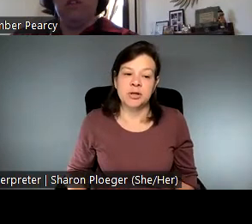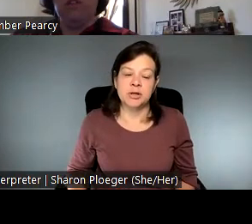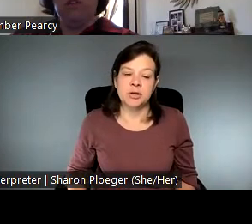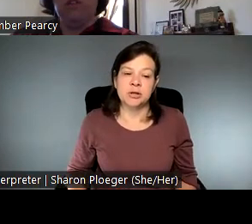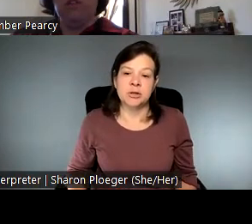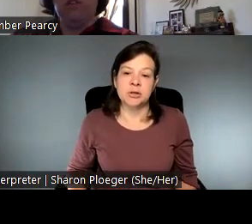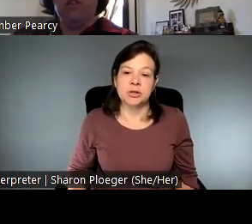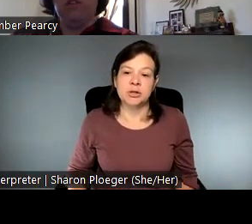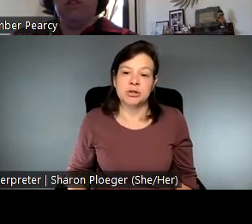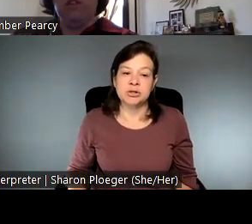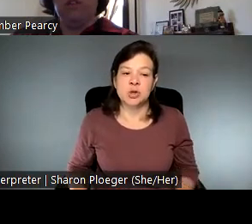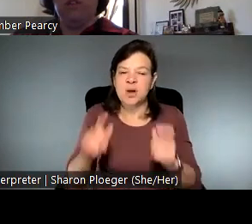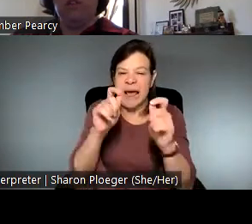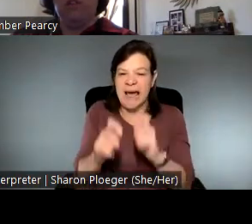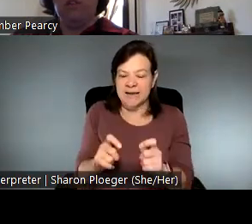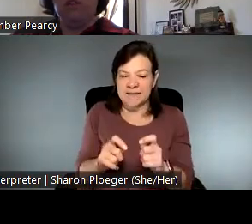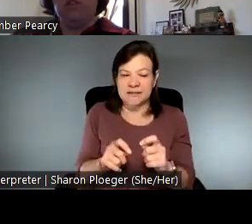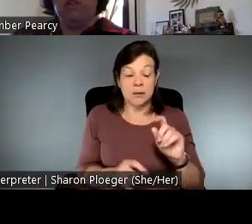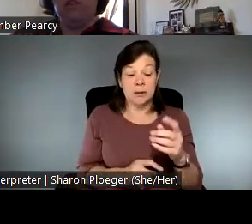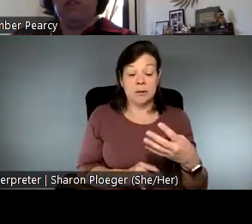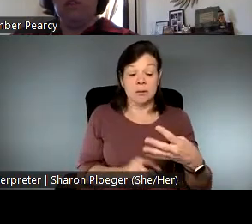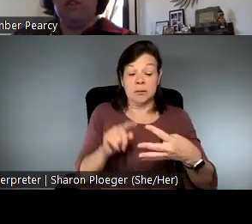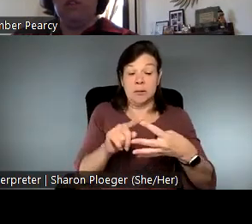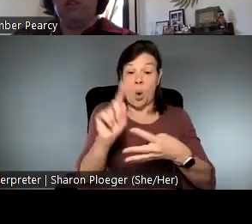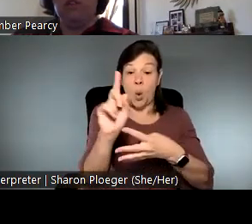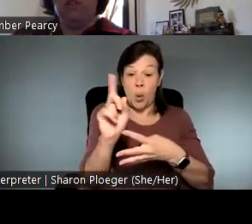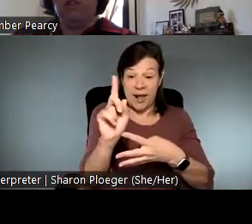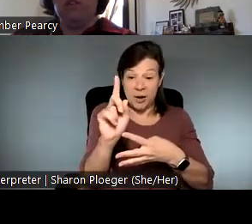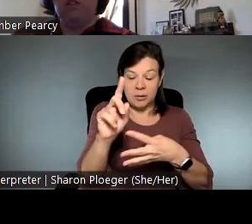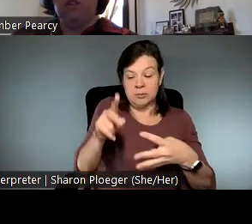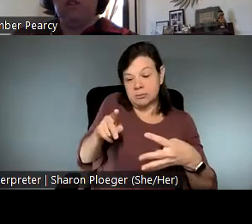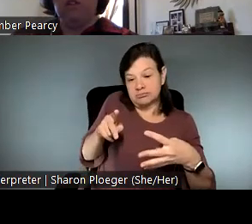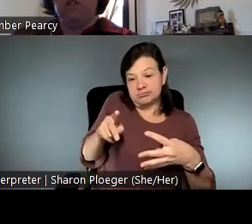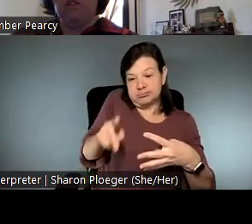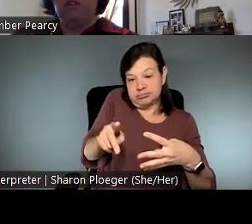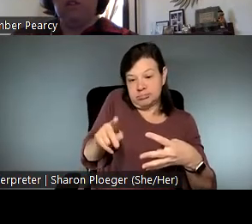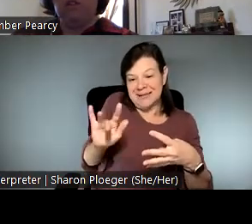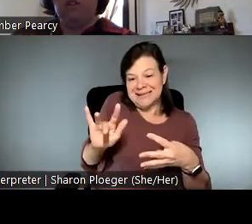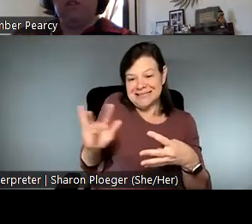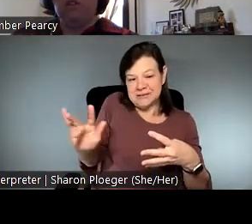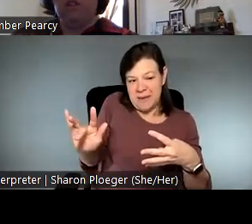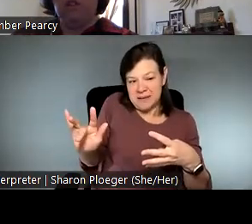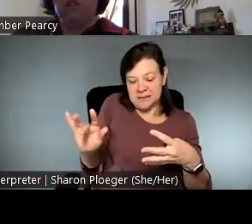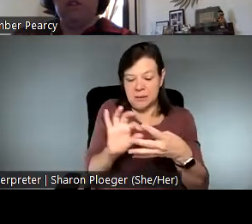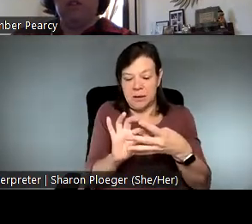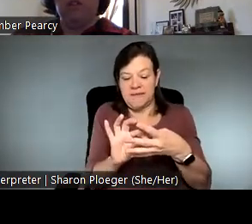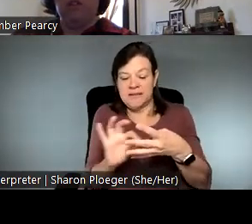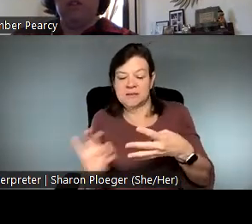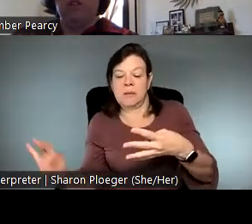Let's add a colon after where, and then a space, and I'm going to delete the line so that Raleigh, North Carolina comes up